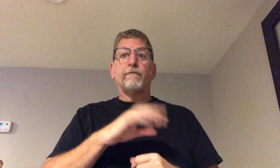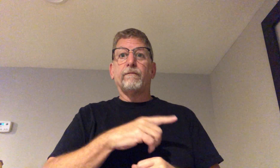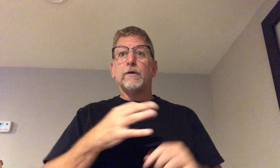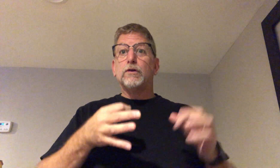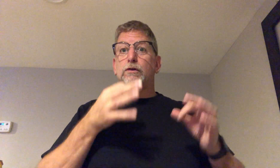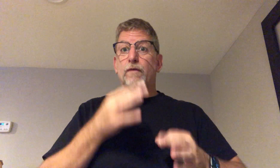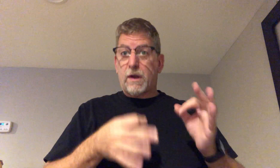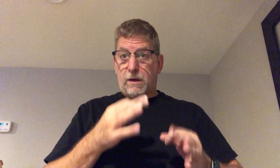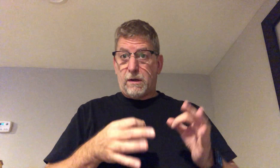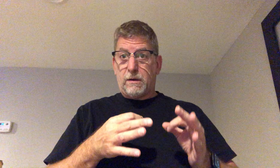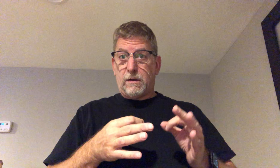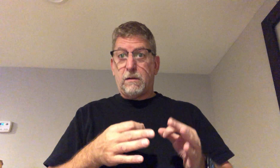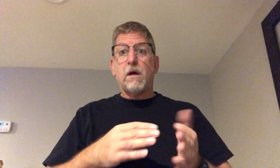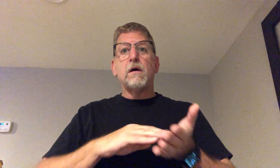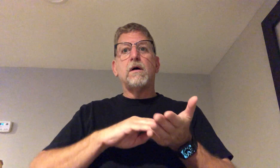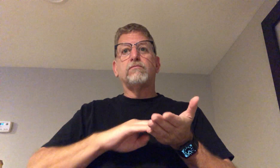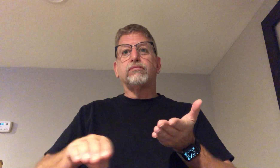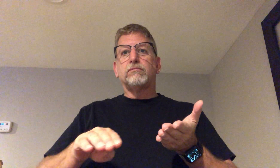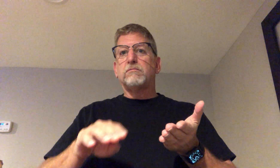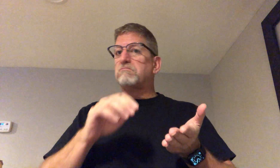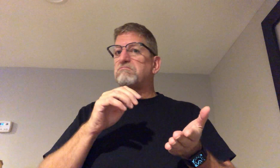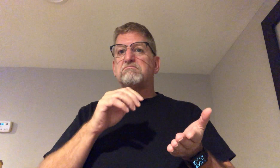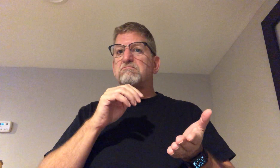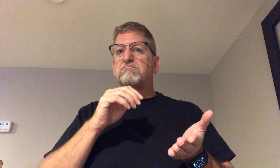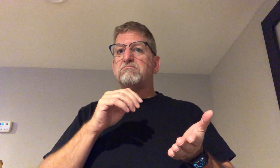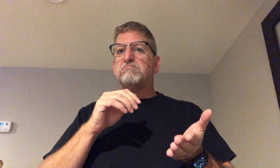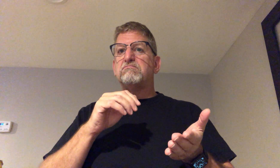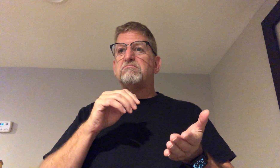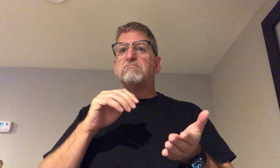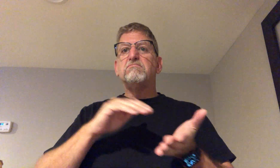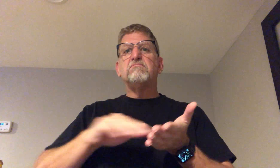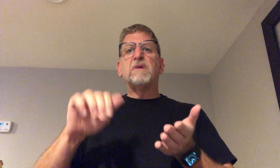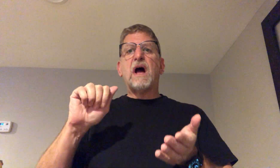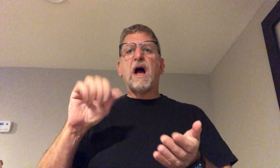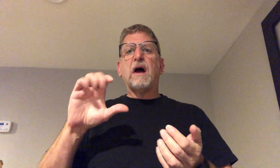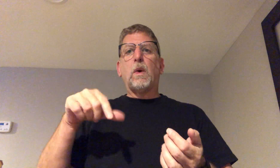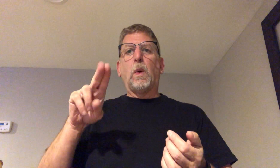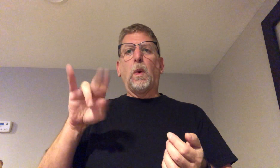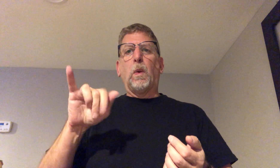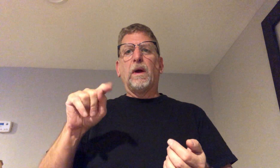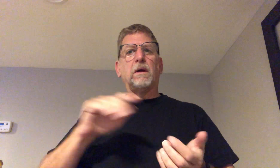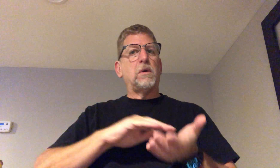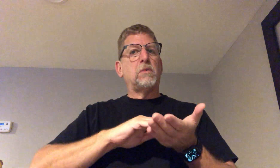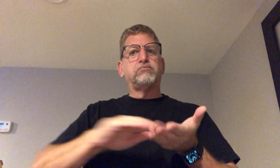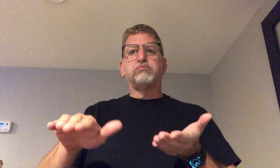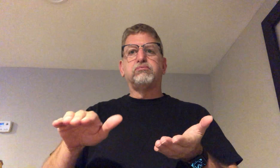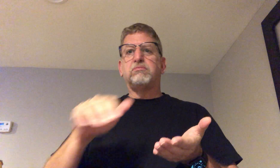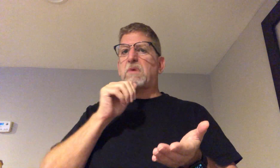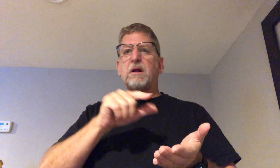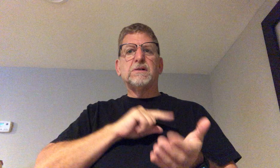If the trial either acquits the president or finds that